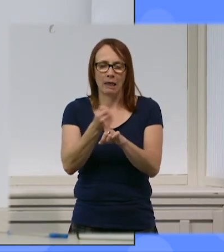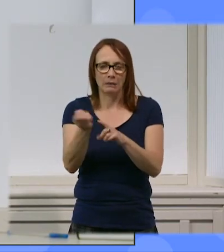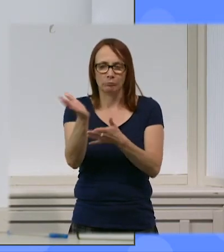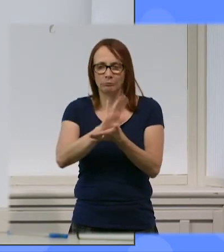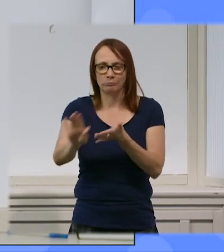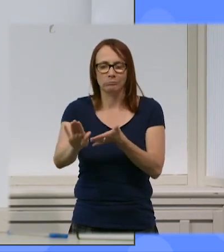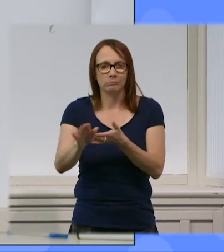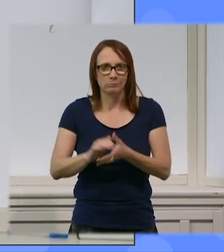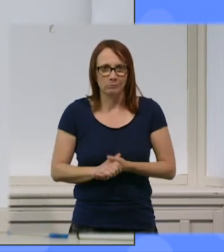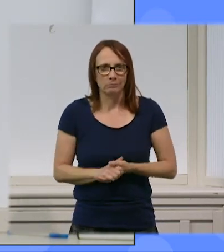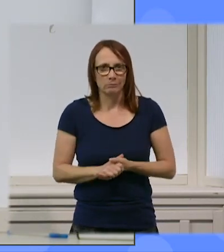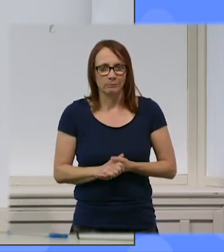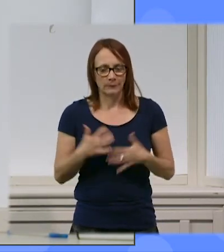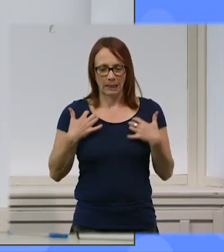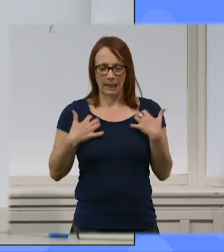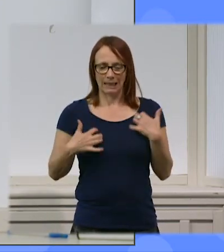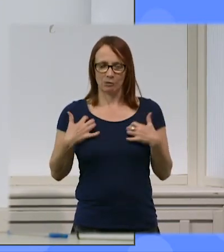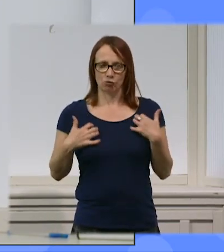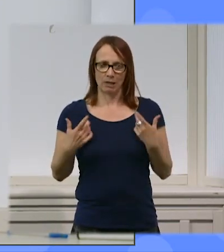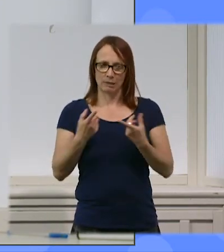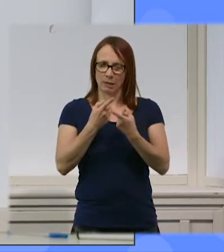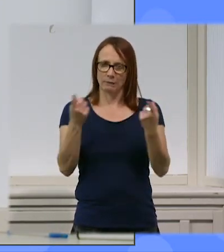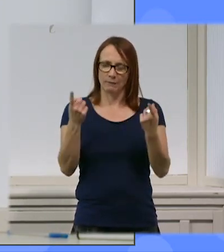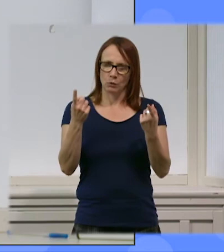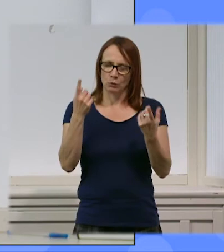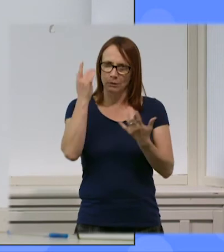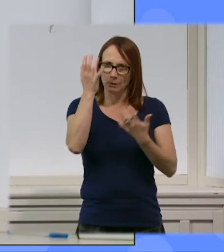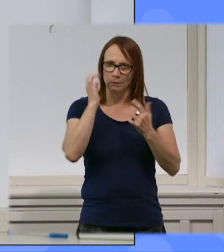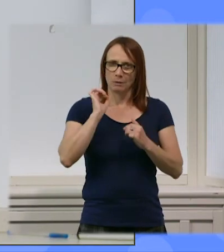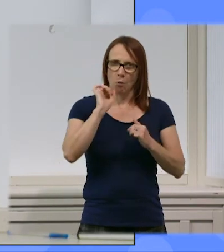interesting for you to reflect within your own lived experience if those areas